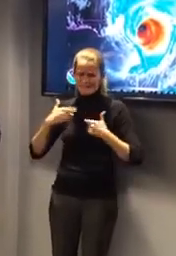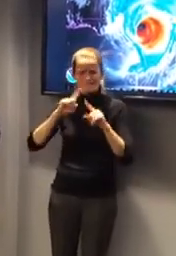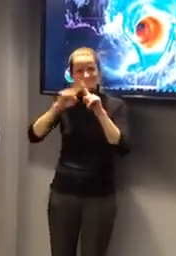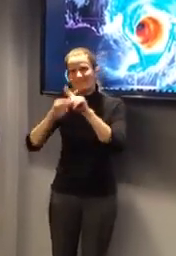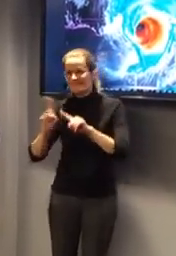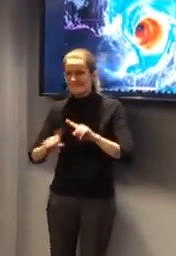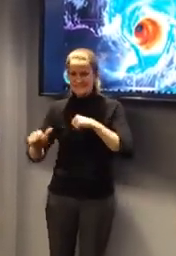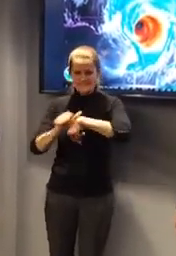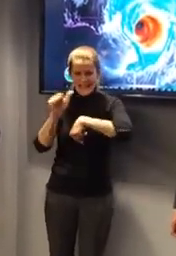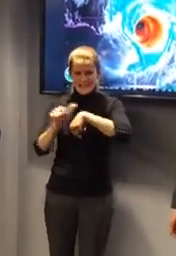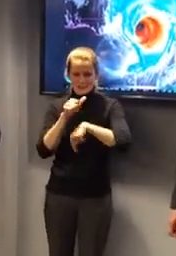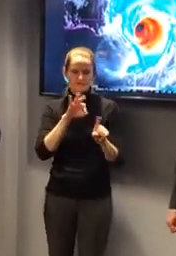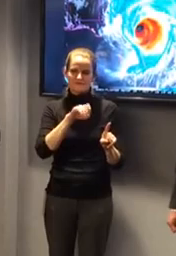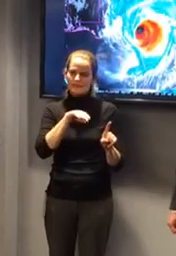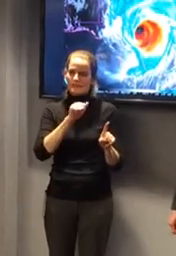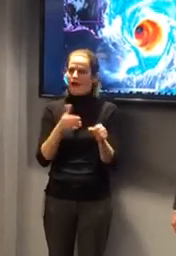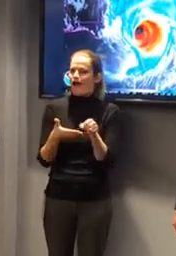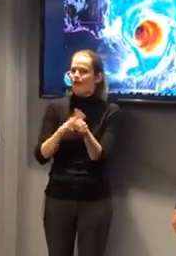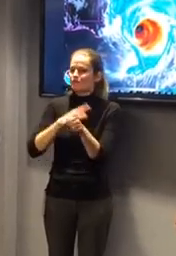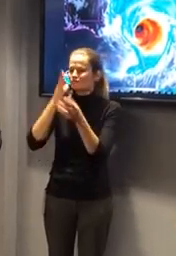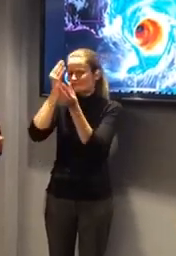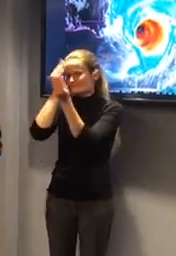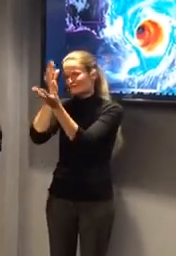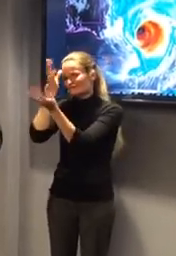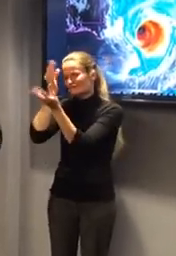right in your pocket on your phone. So.